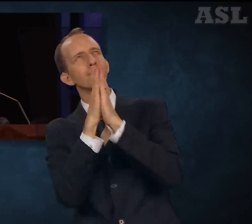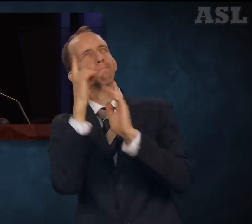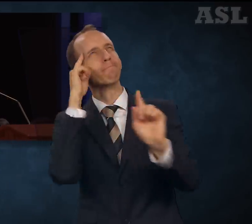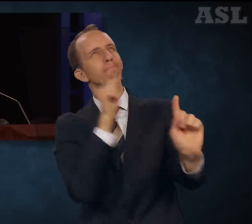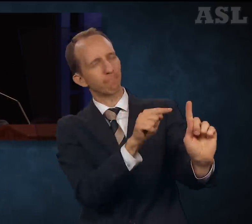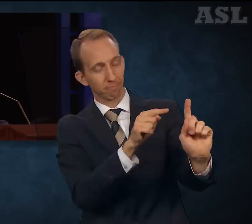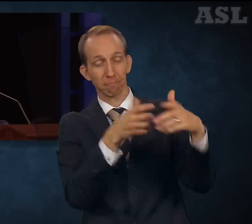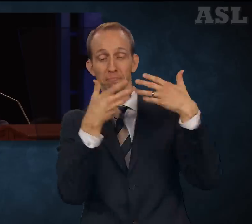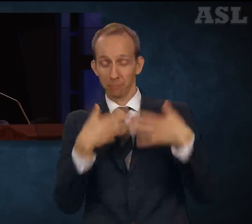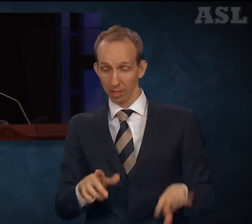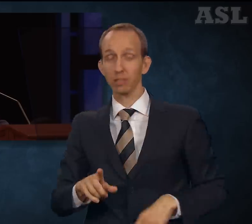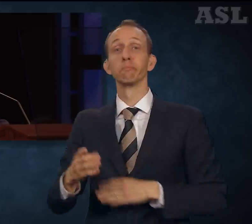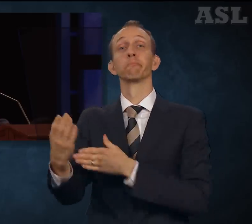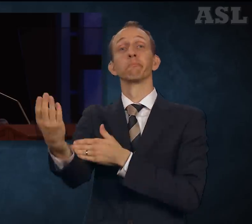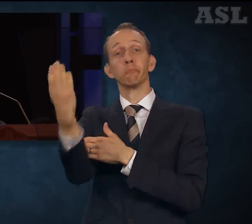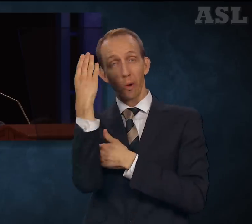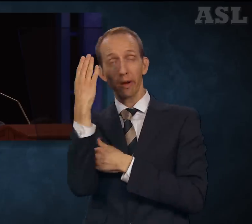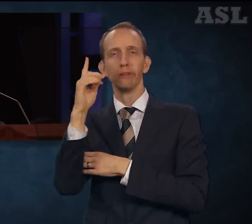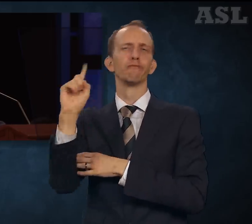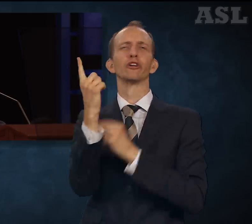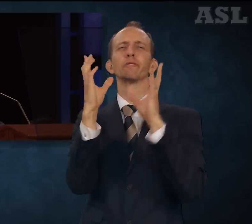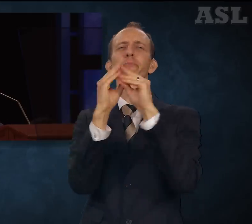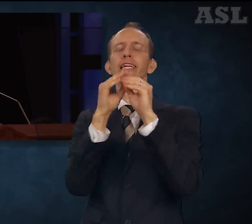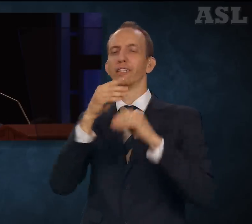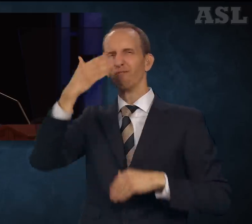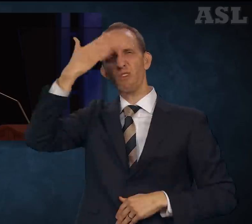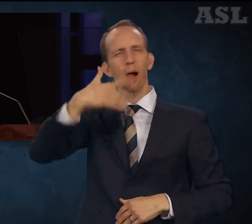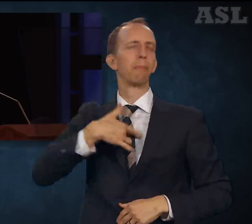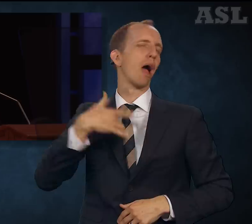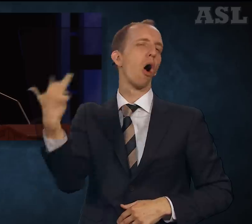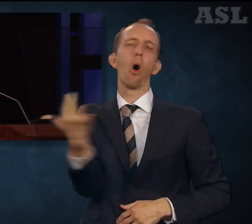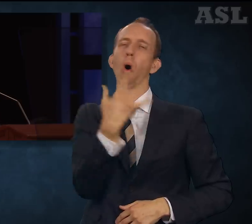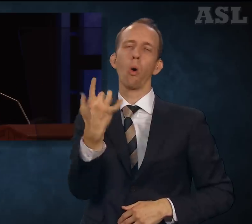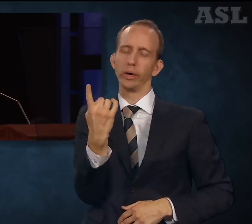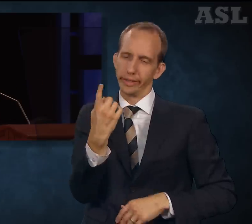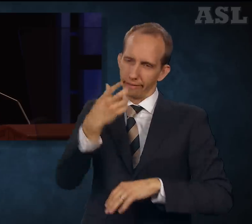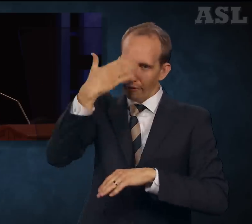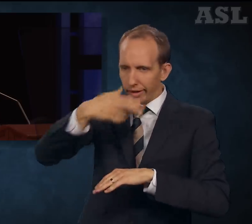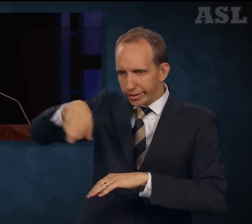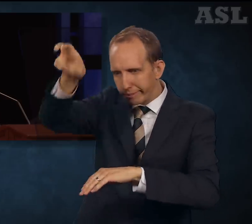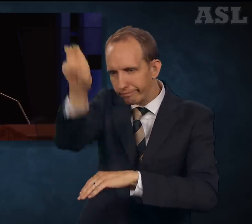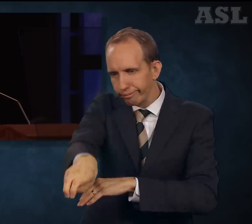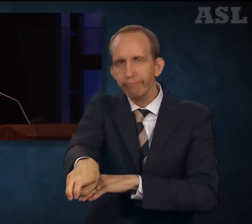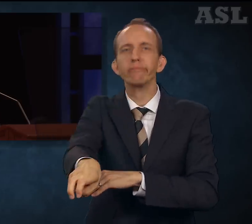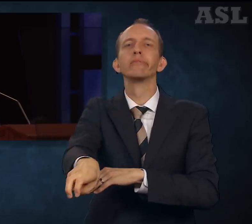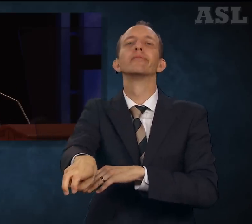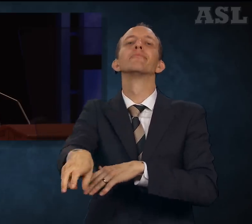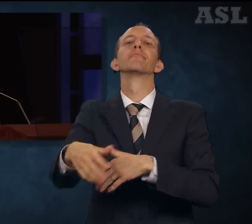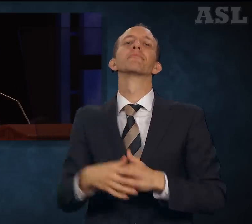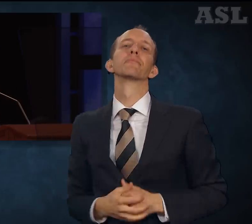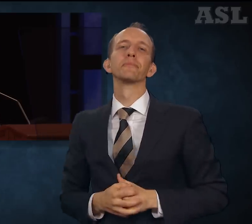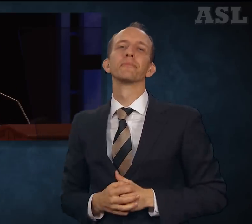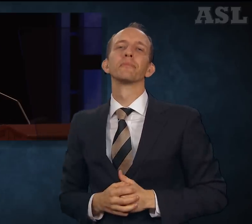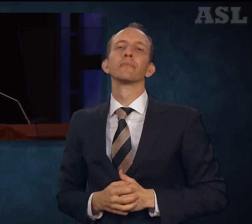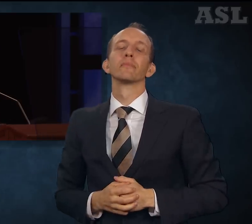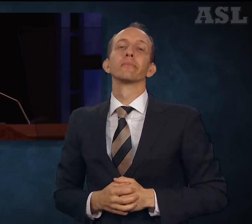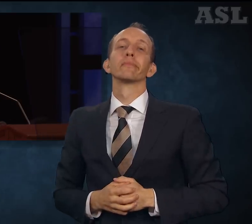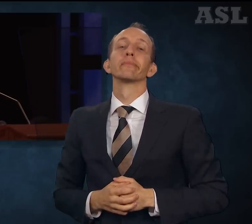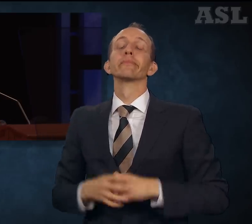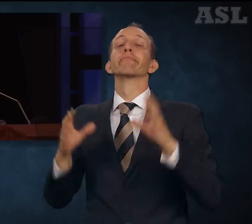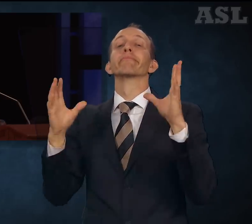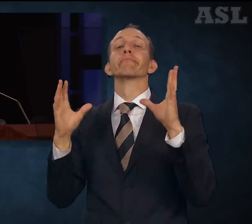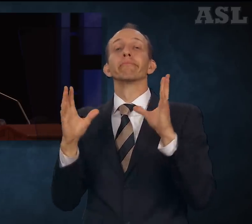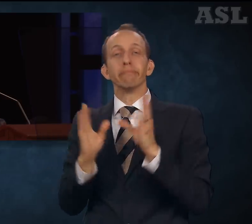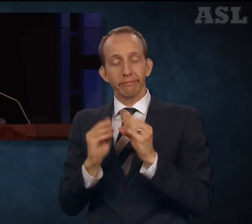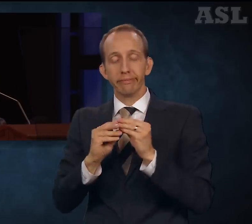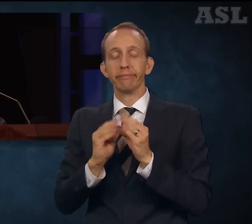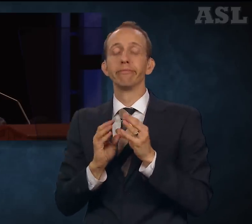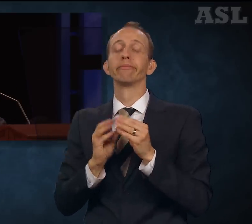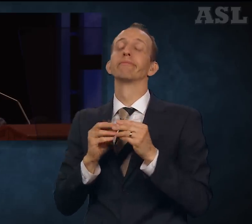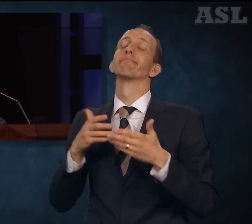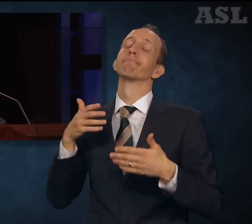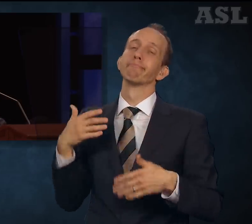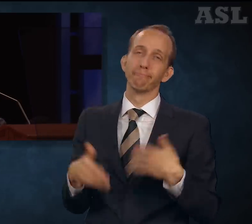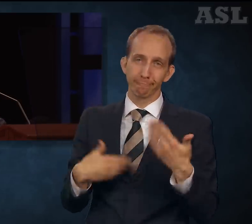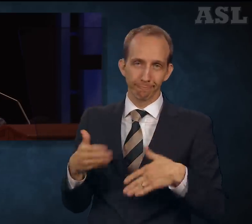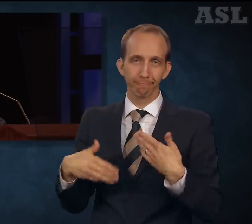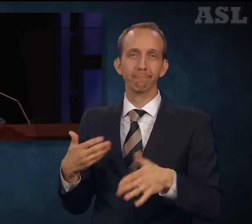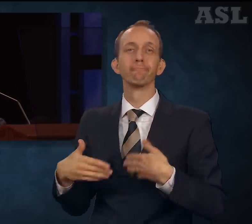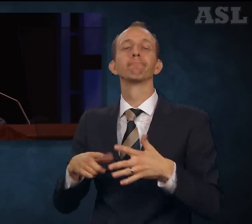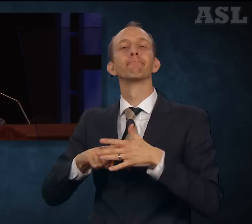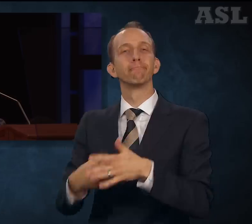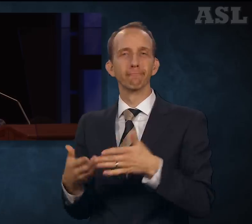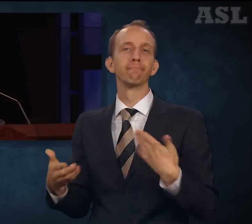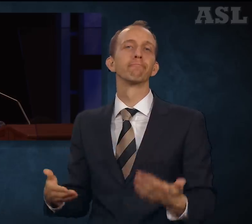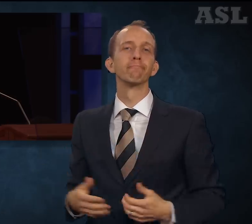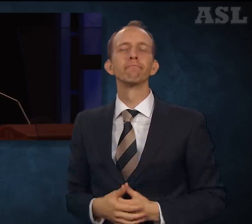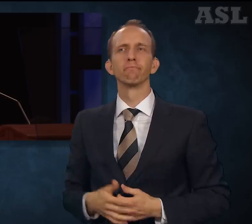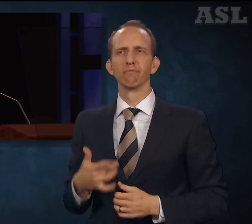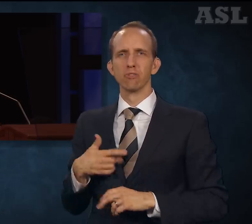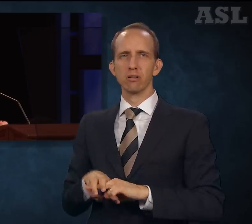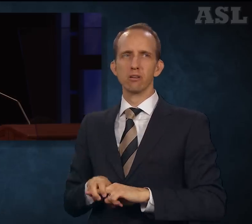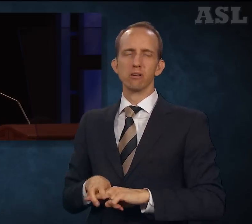I WENT TO THE FIRST MEETING